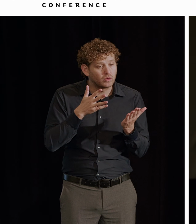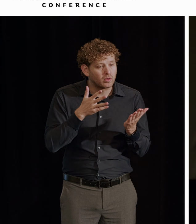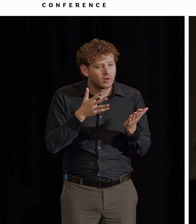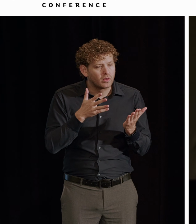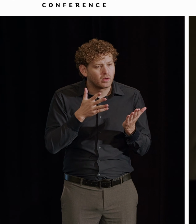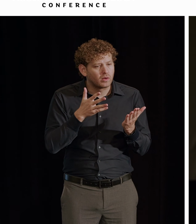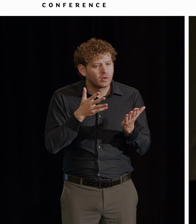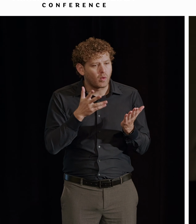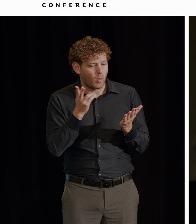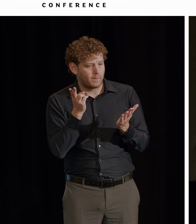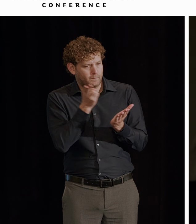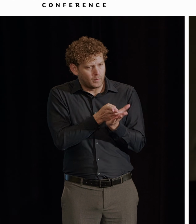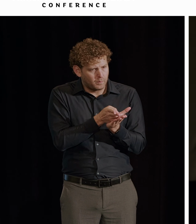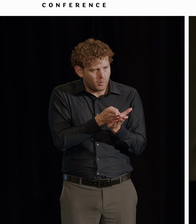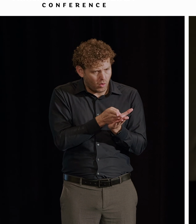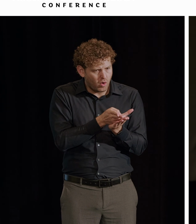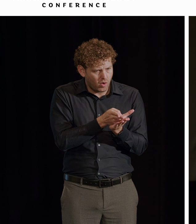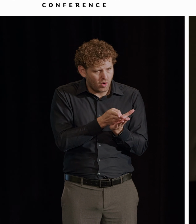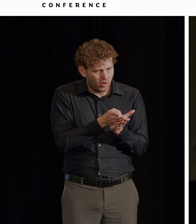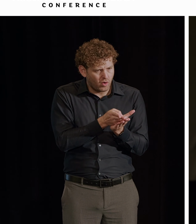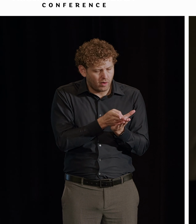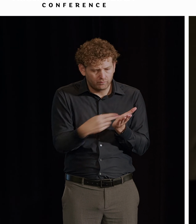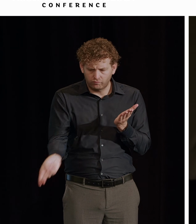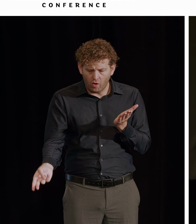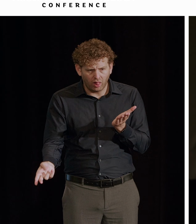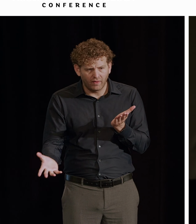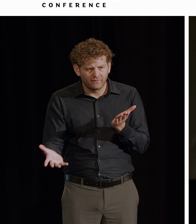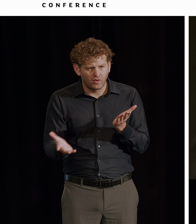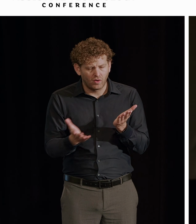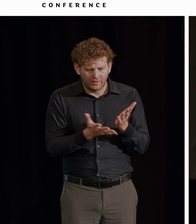and you've lost your page, and the book dropped to the ground.